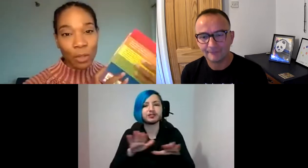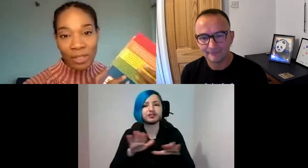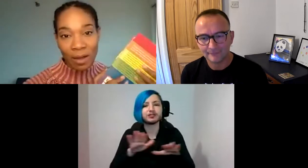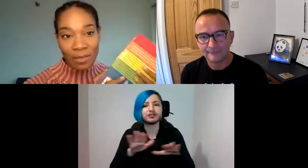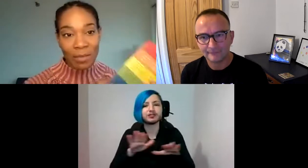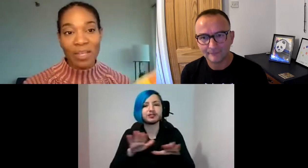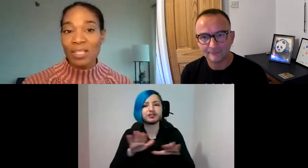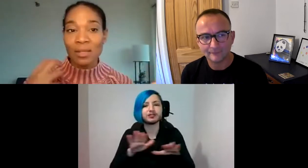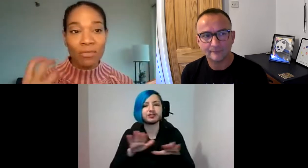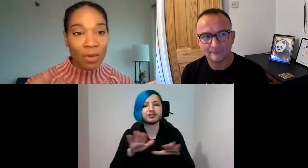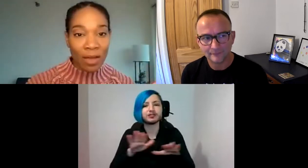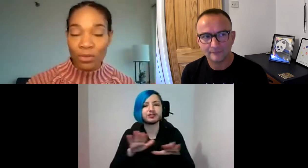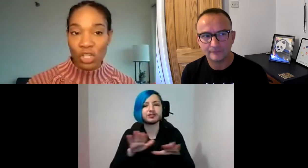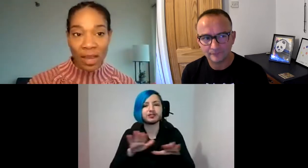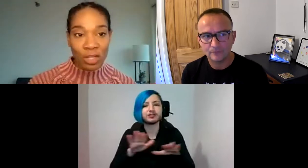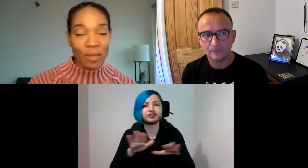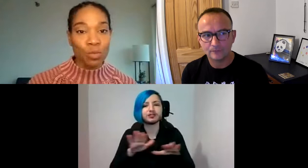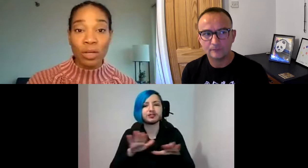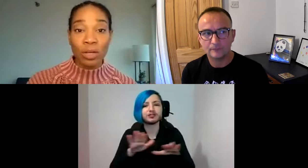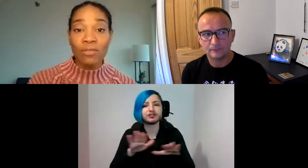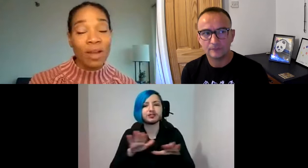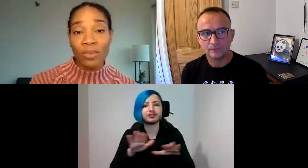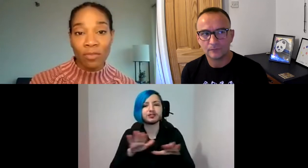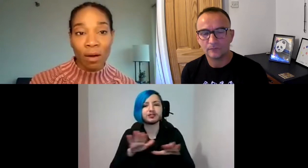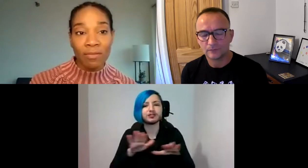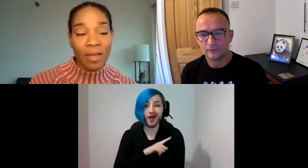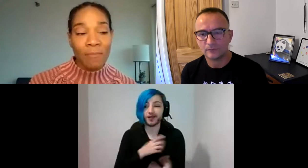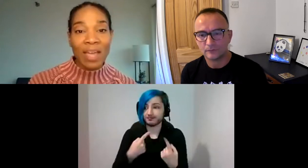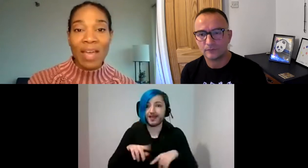When we think of dictionary, we think of it being the